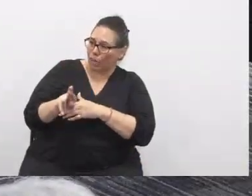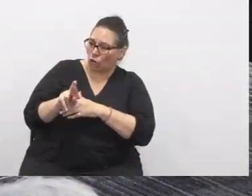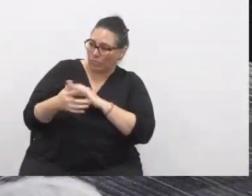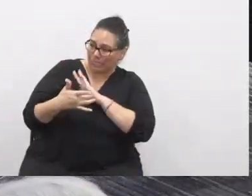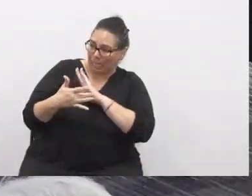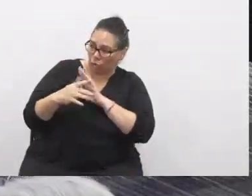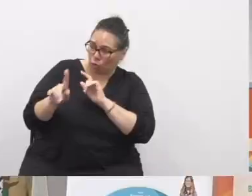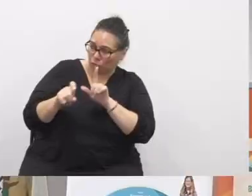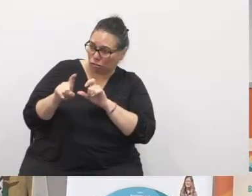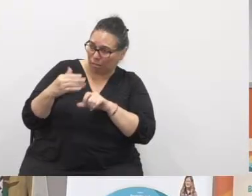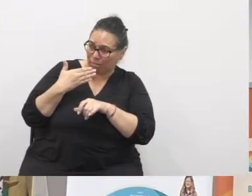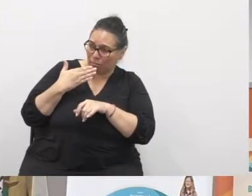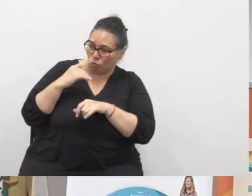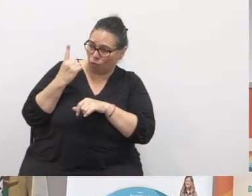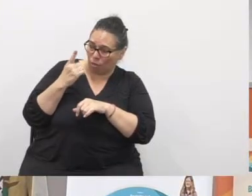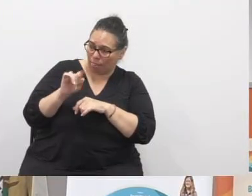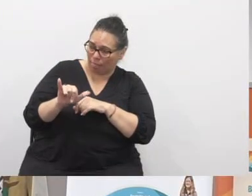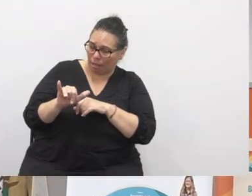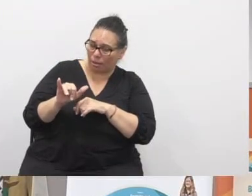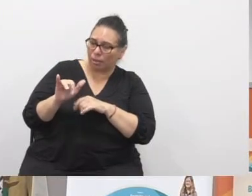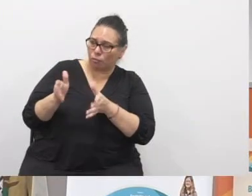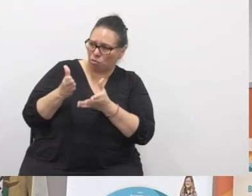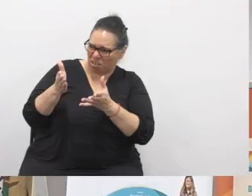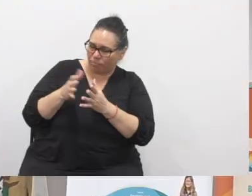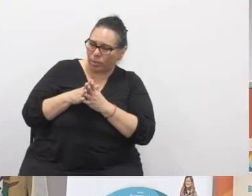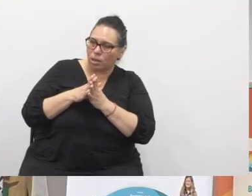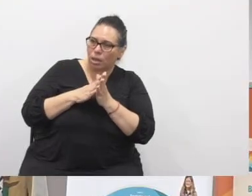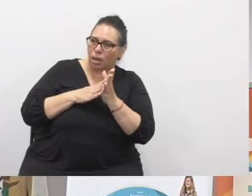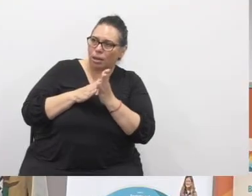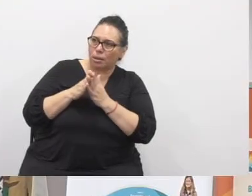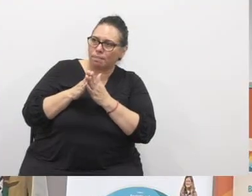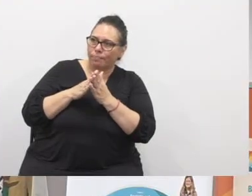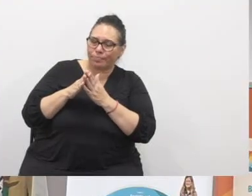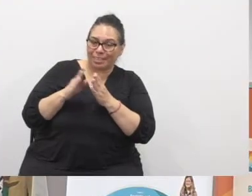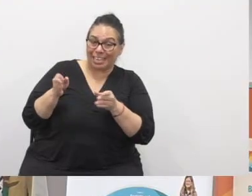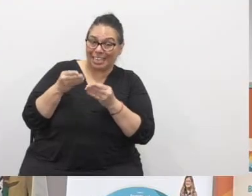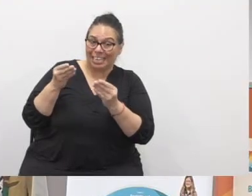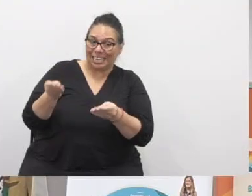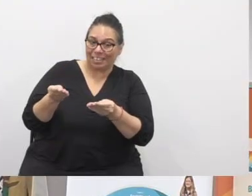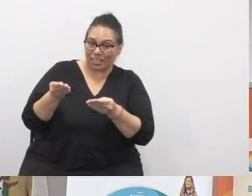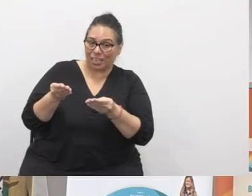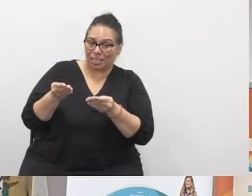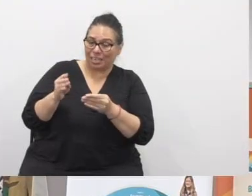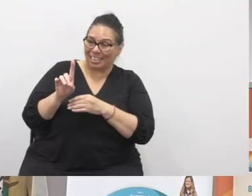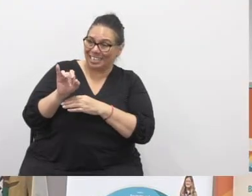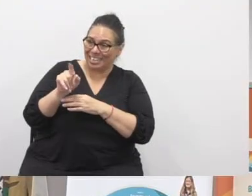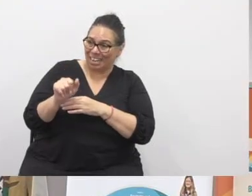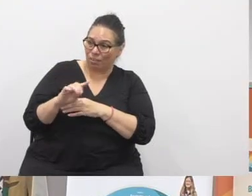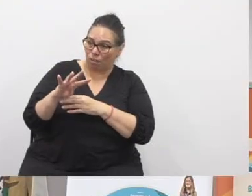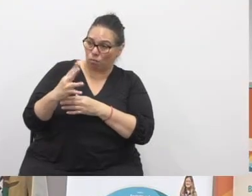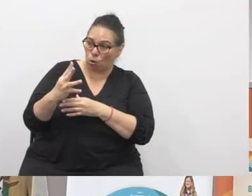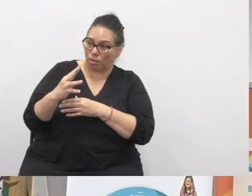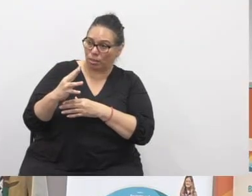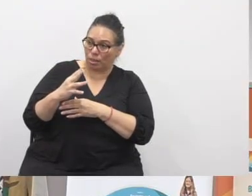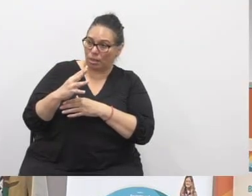Thank you for bringing that up. Given that we have data for fourth grade and up,